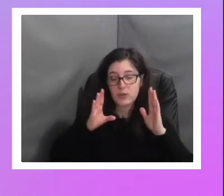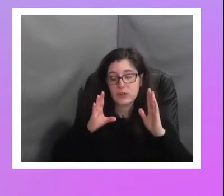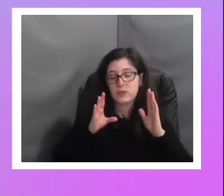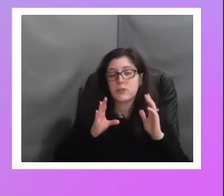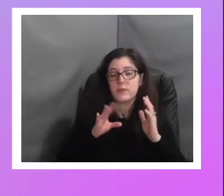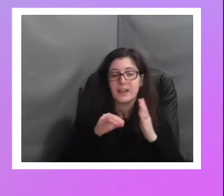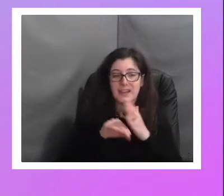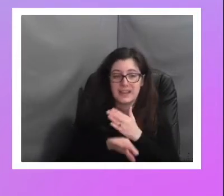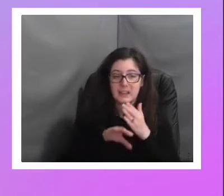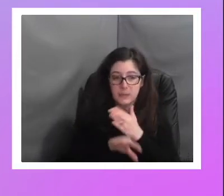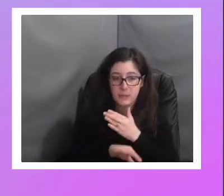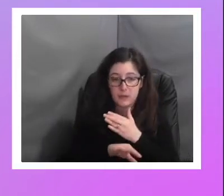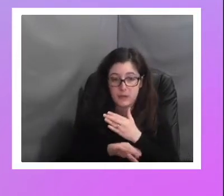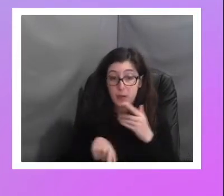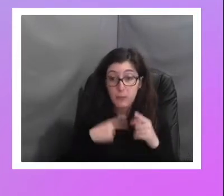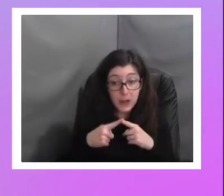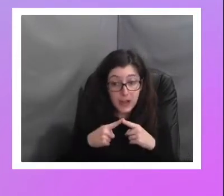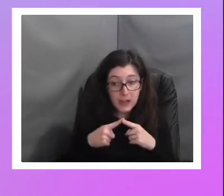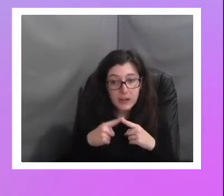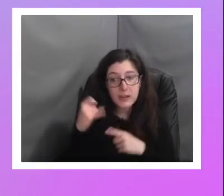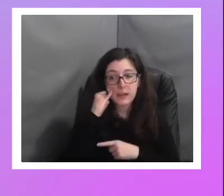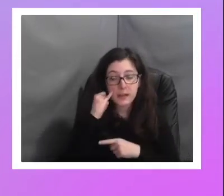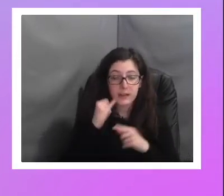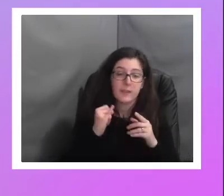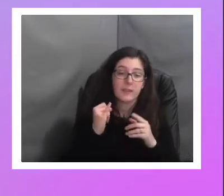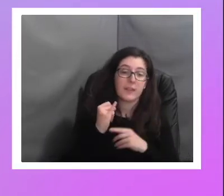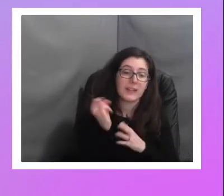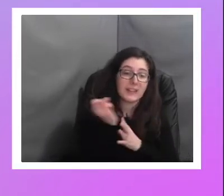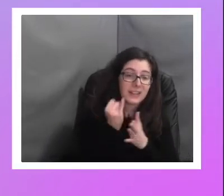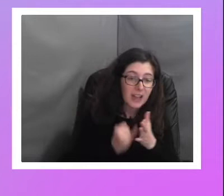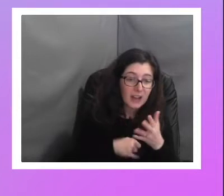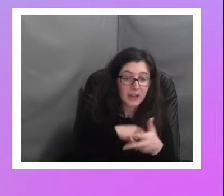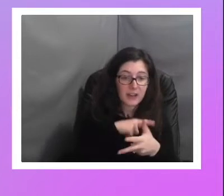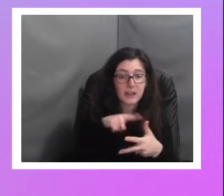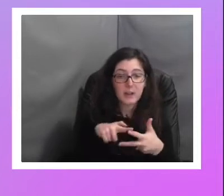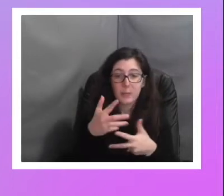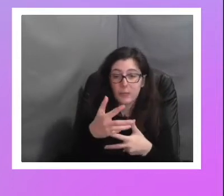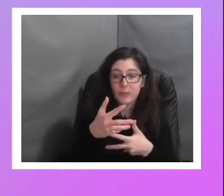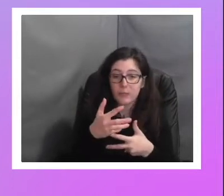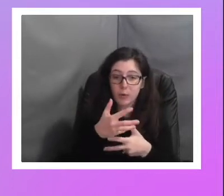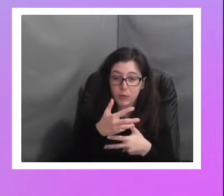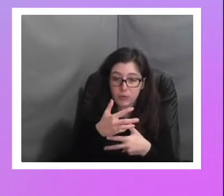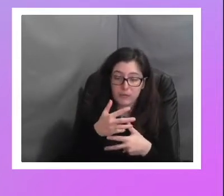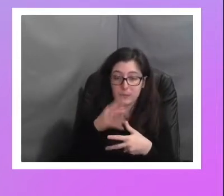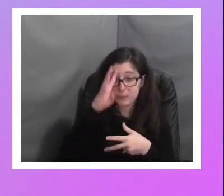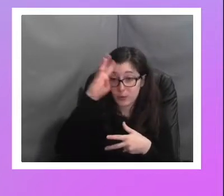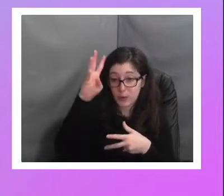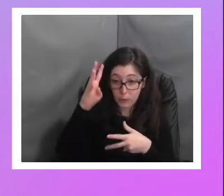when designing, procuring, or acquiring technology. So this is similar to the federal government's